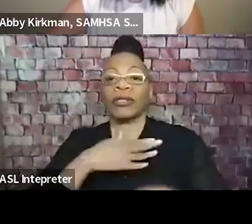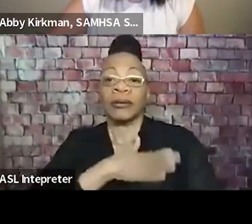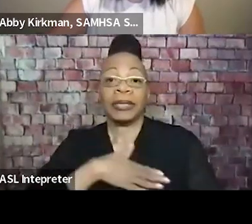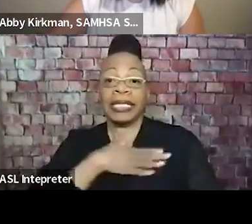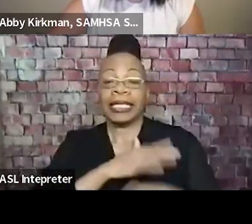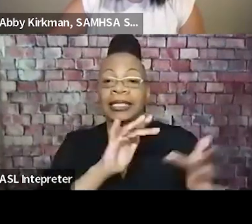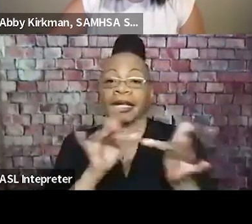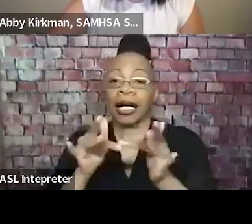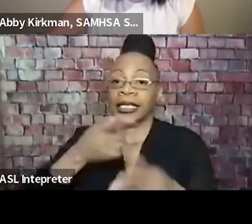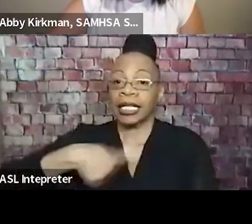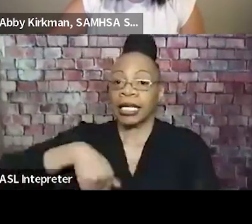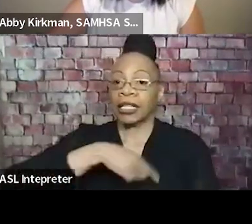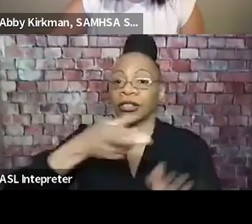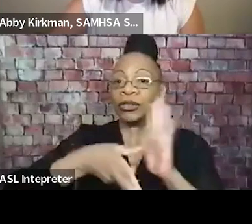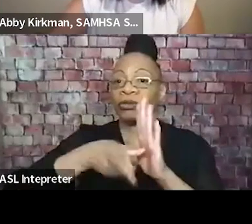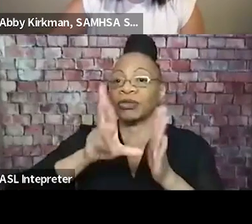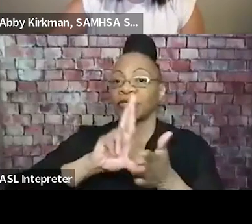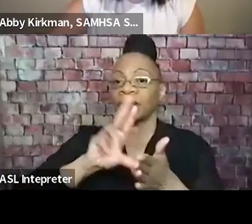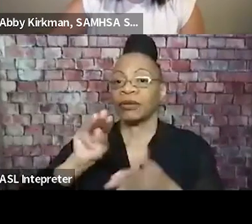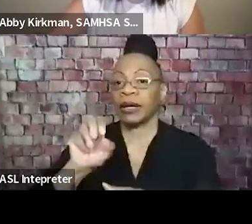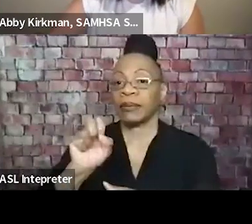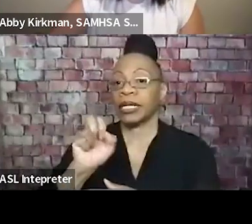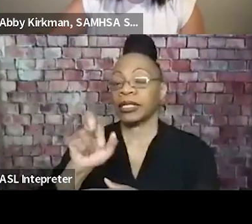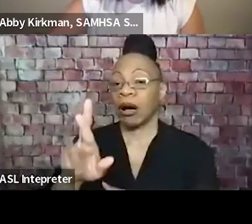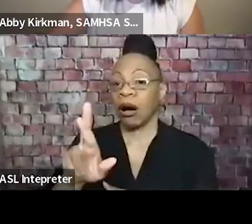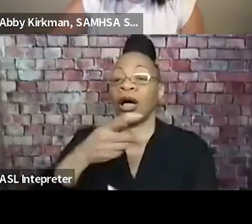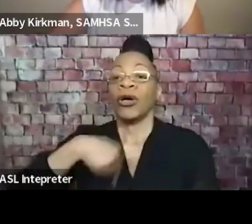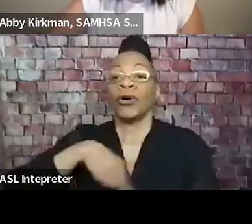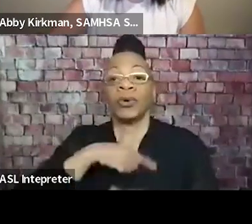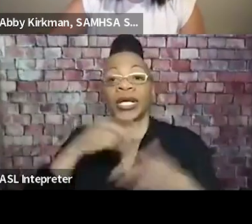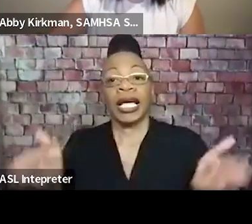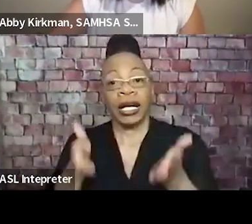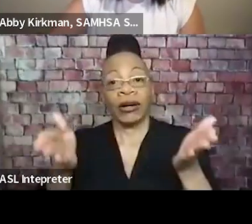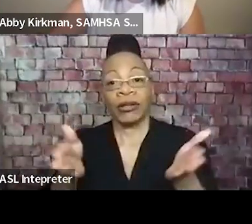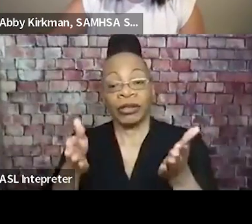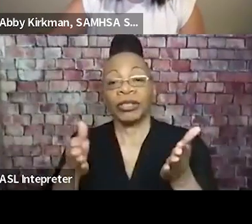We encourage you to write those MSRs. Make them part of your completed SOAR-assisted applications.